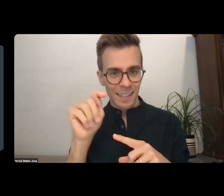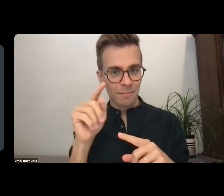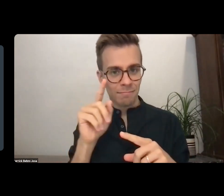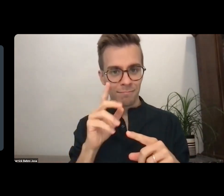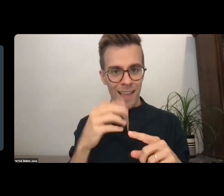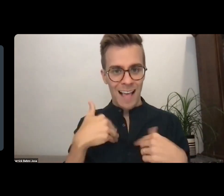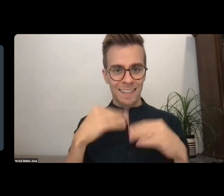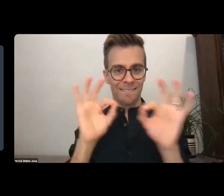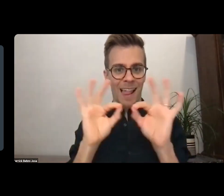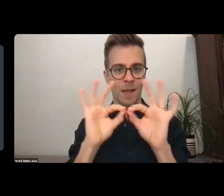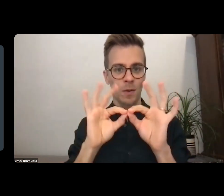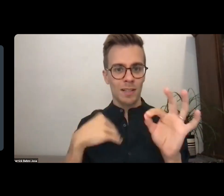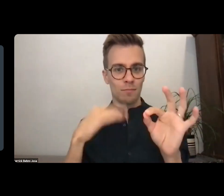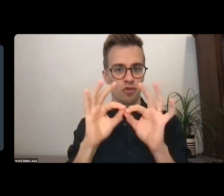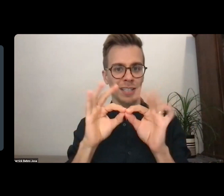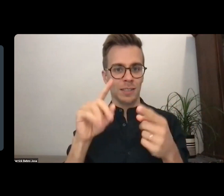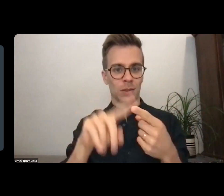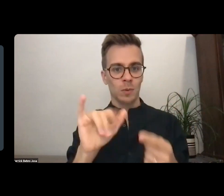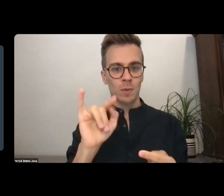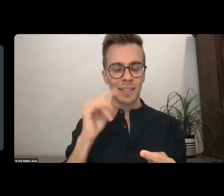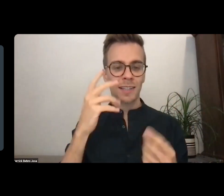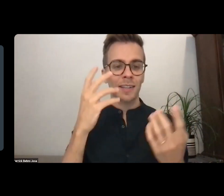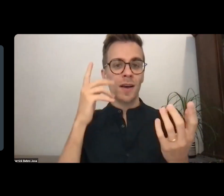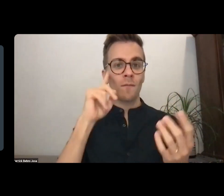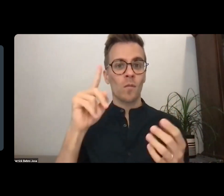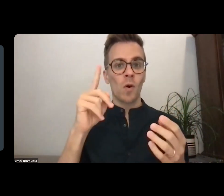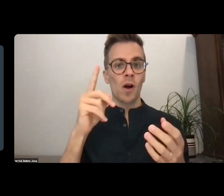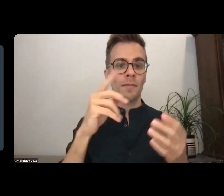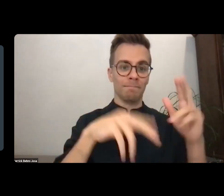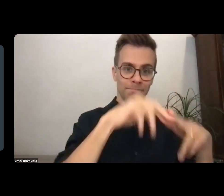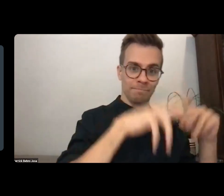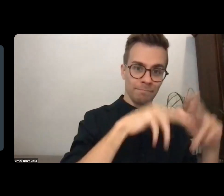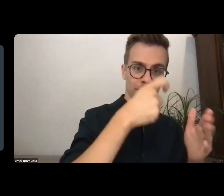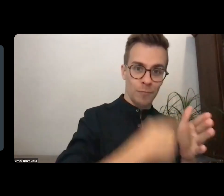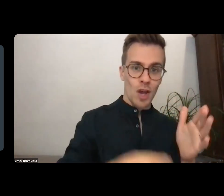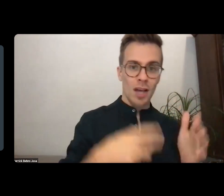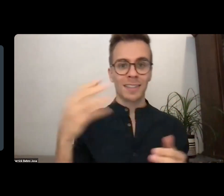the DeafSpace, in terms of square footage. Square footage does have a value and a price tag associated with it.